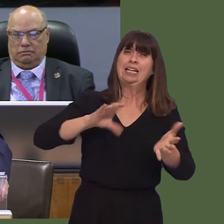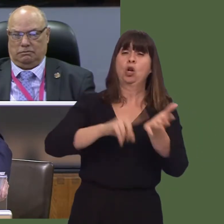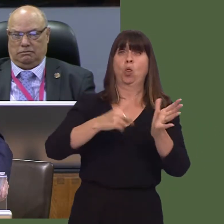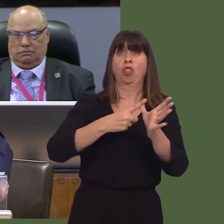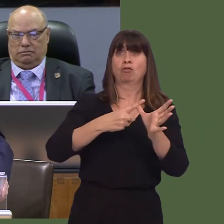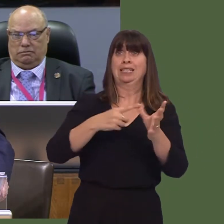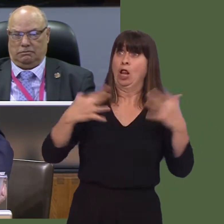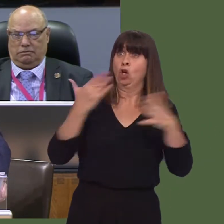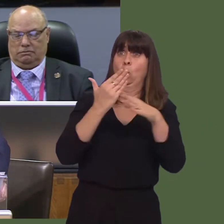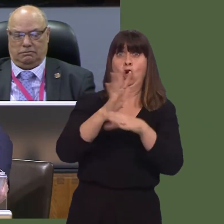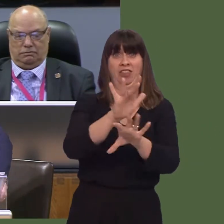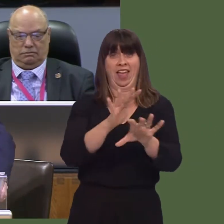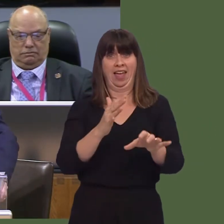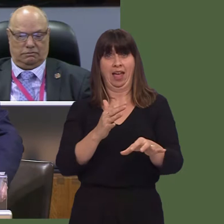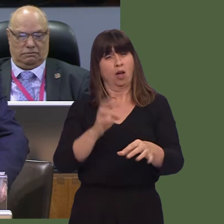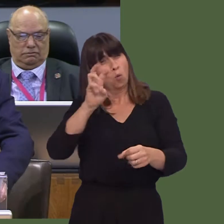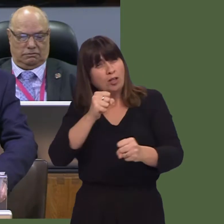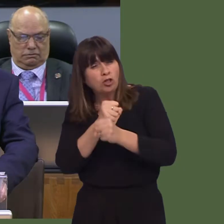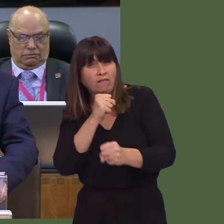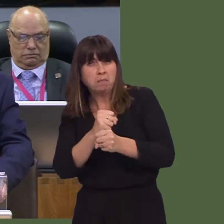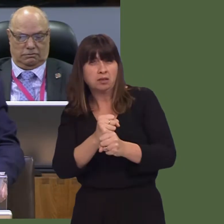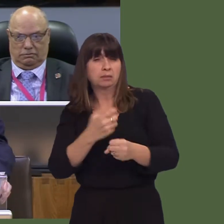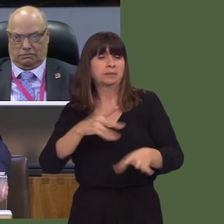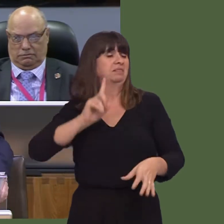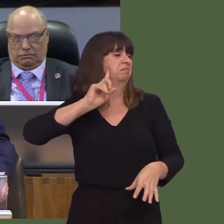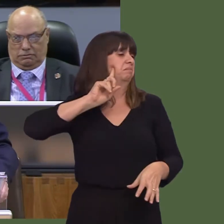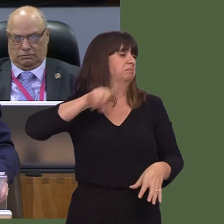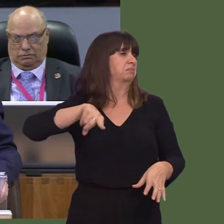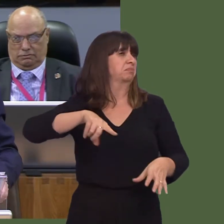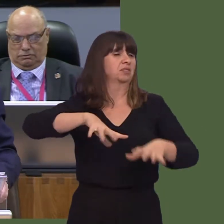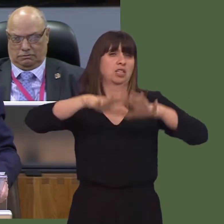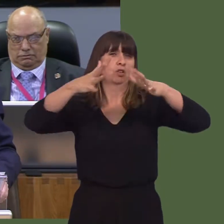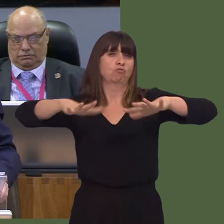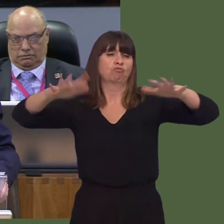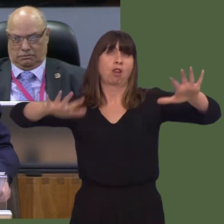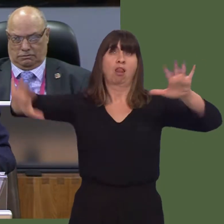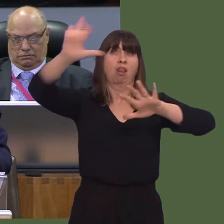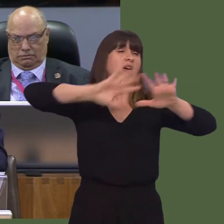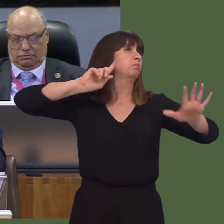The Welsh Government's consistent neglect of large swathes of Wales has ultimately resulted